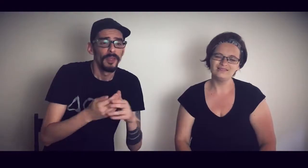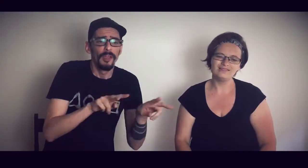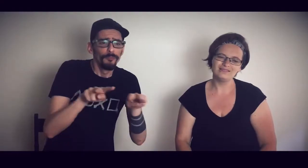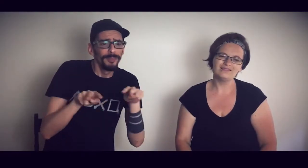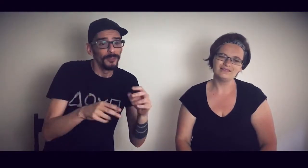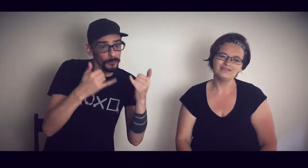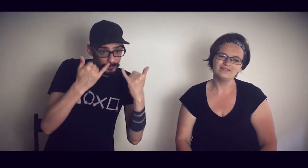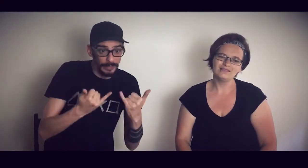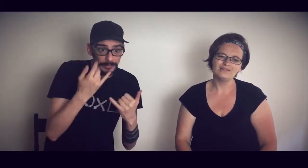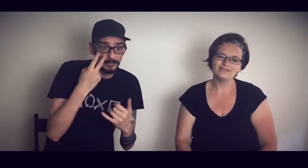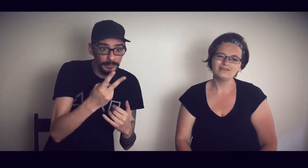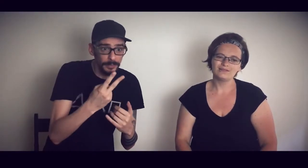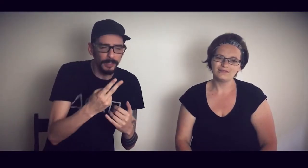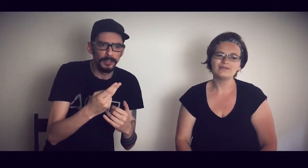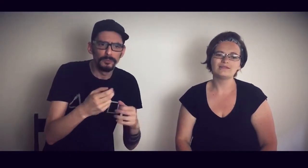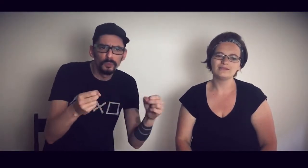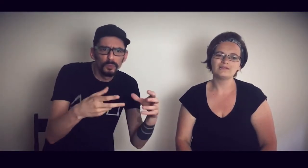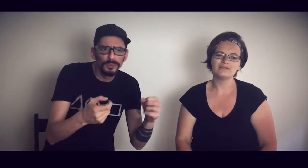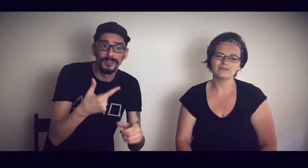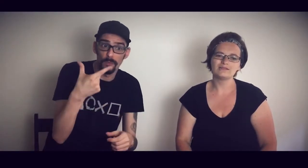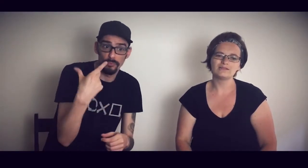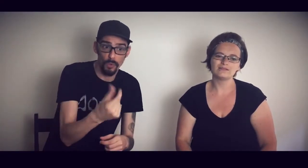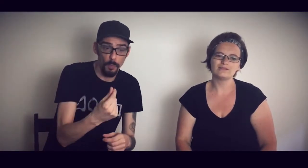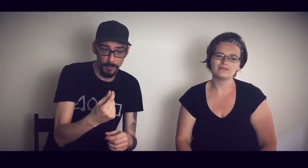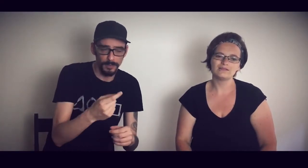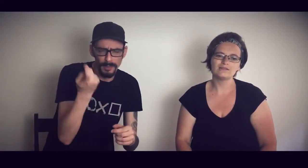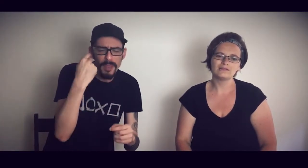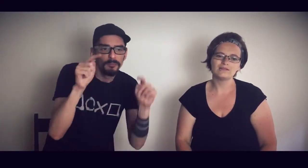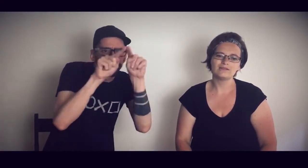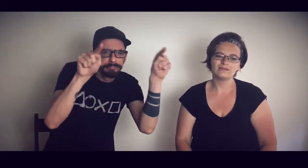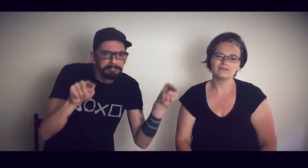The following YouTube video, it shows the subtitles twice.